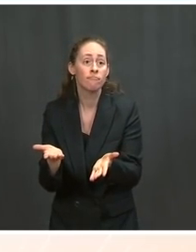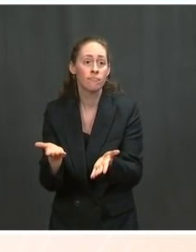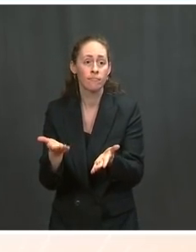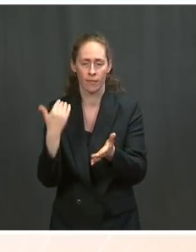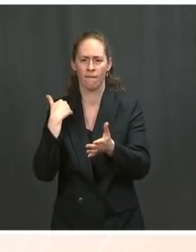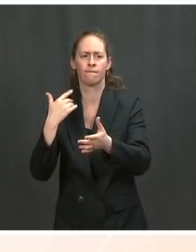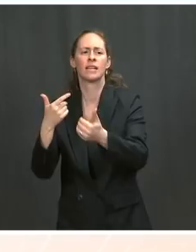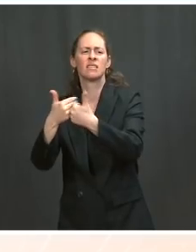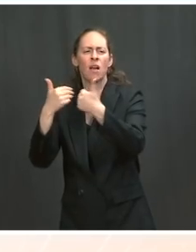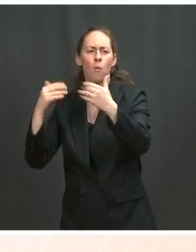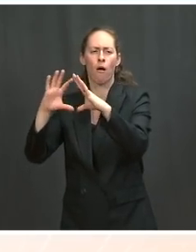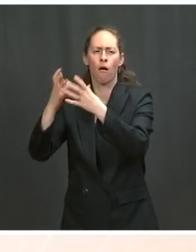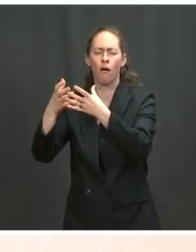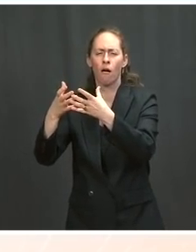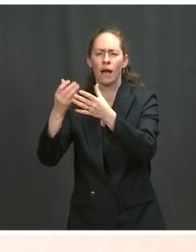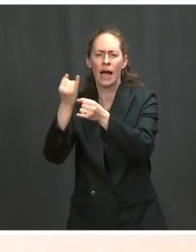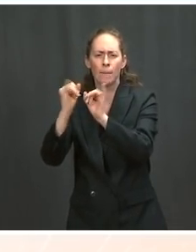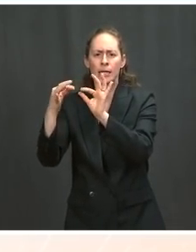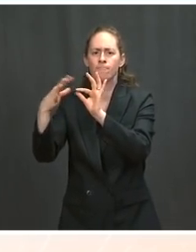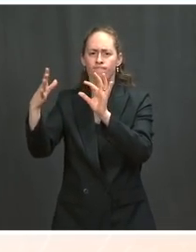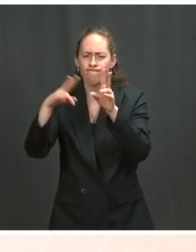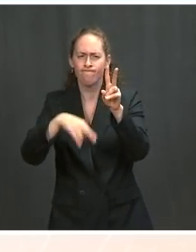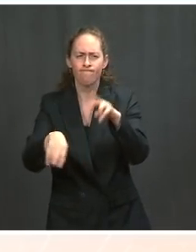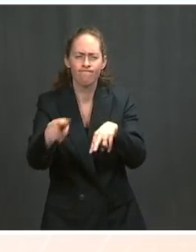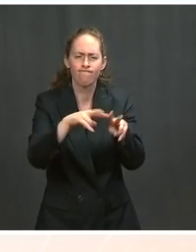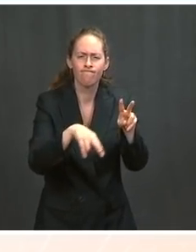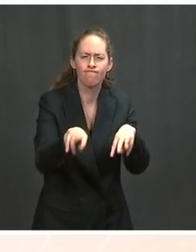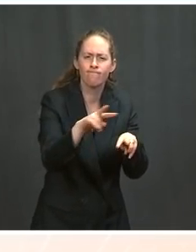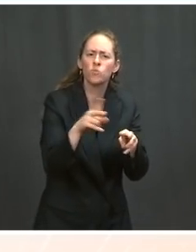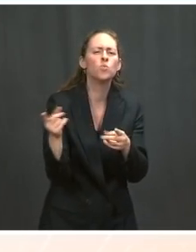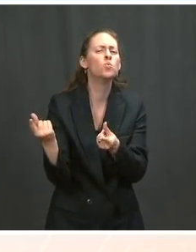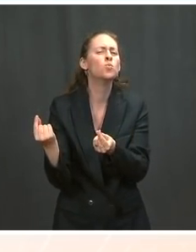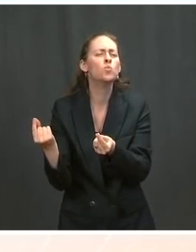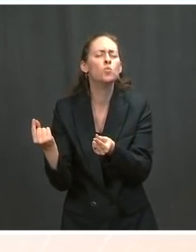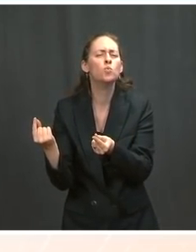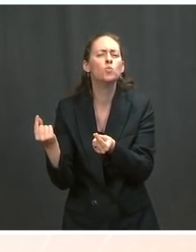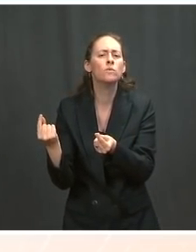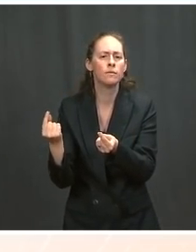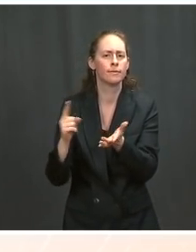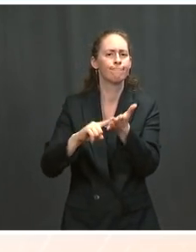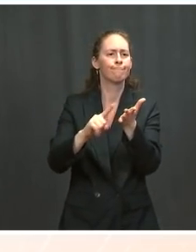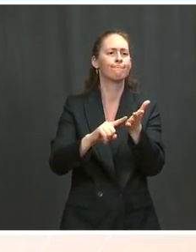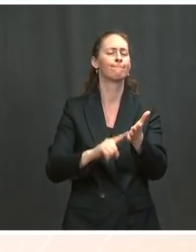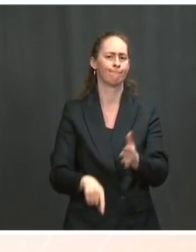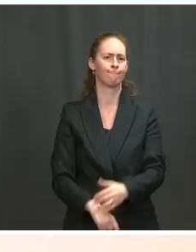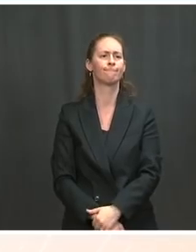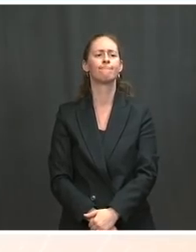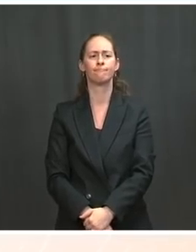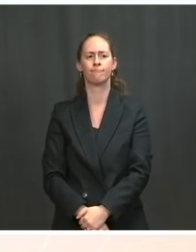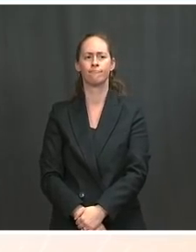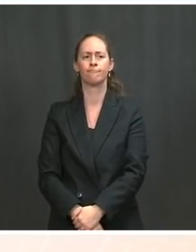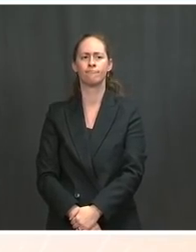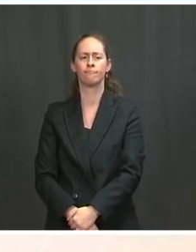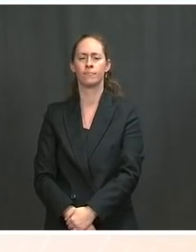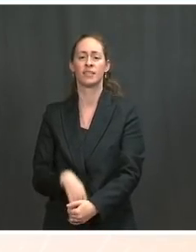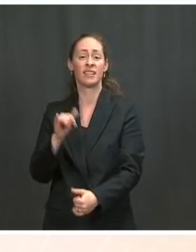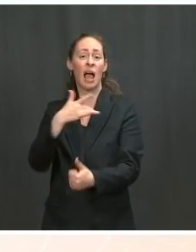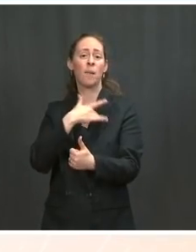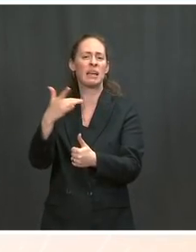to address sexual assault and harassment in the force. That work is underway. It's a 90-day process. I think they're around halfway through